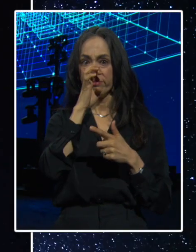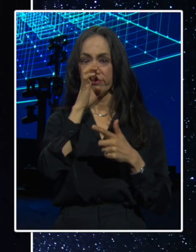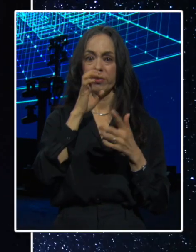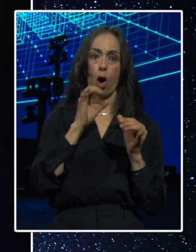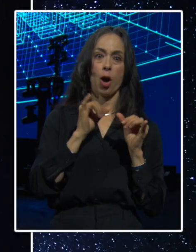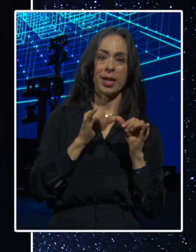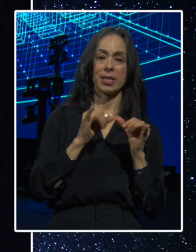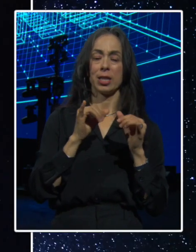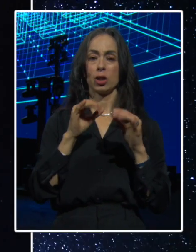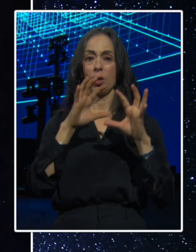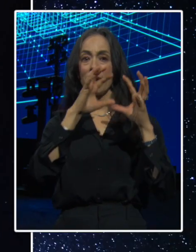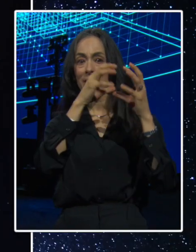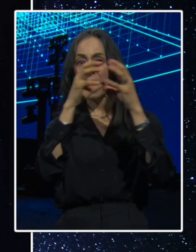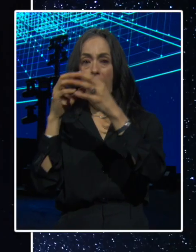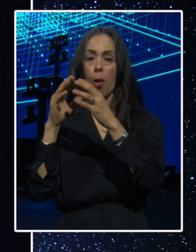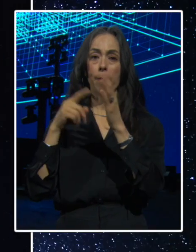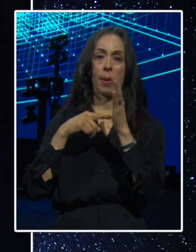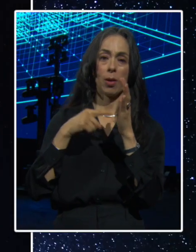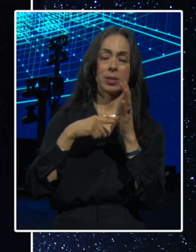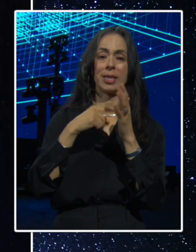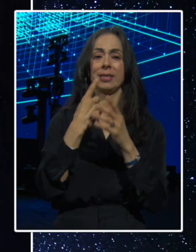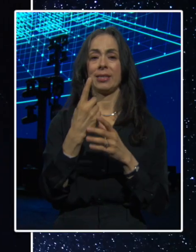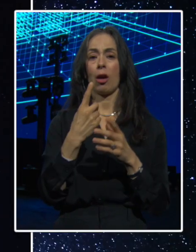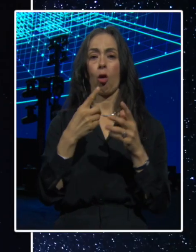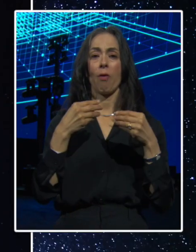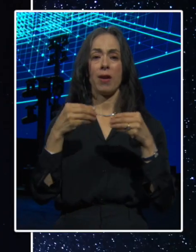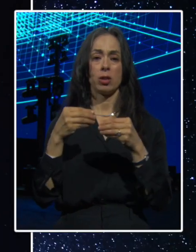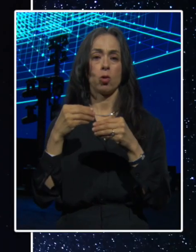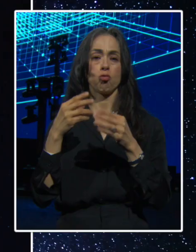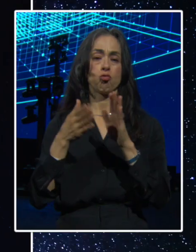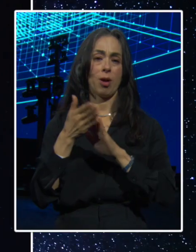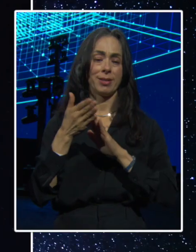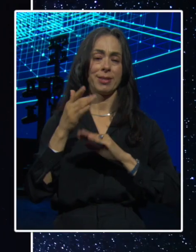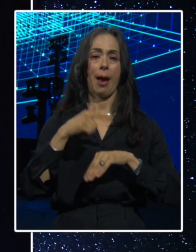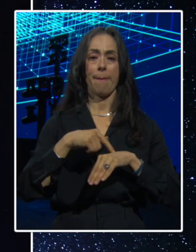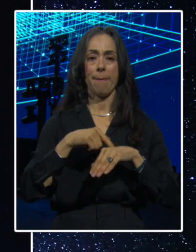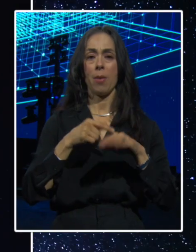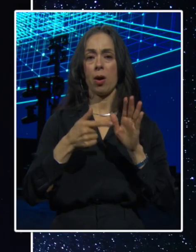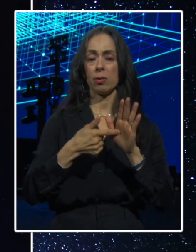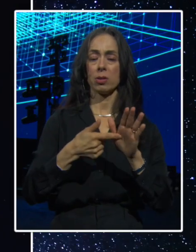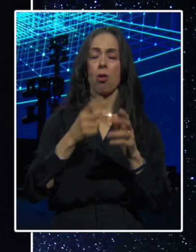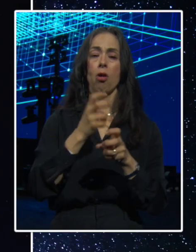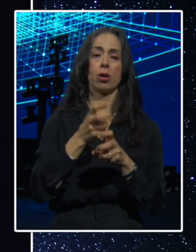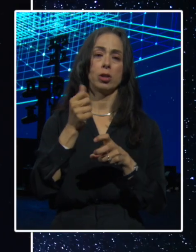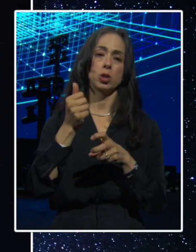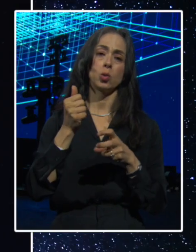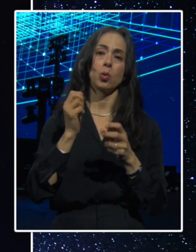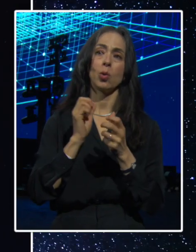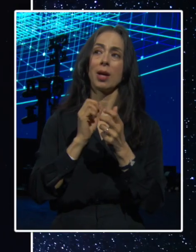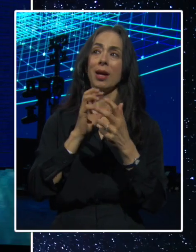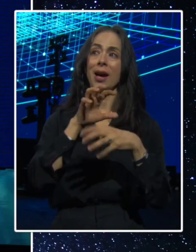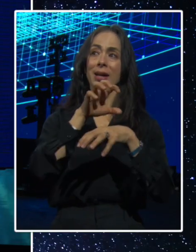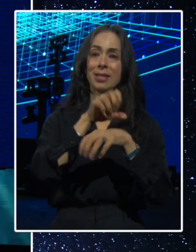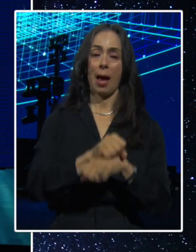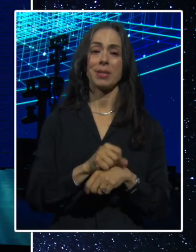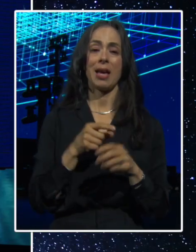unpredictable cloud bills, and single-vendor runtime models are making it harder to adapt and afford.